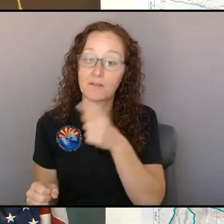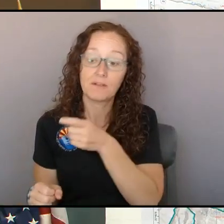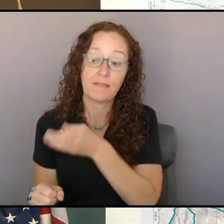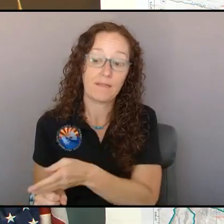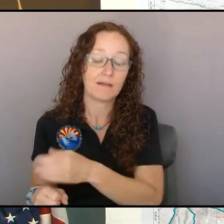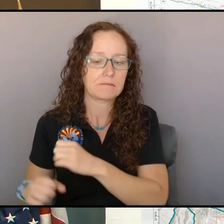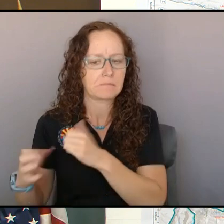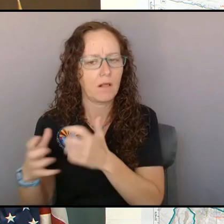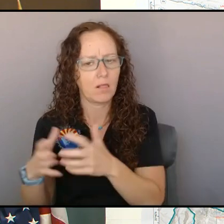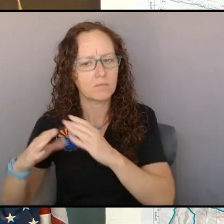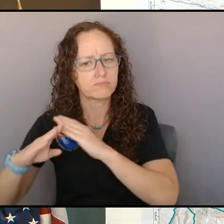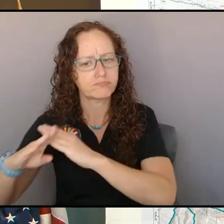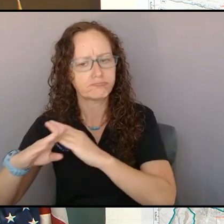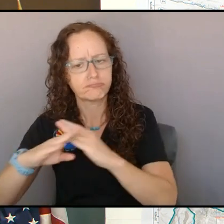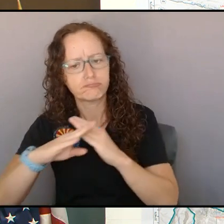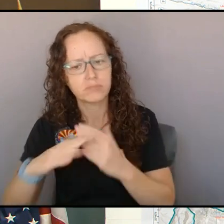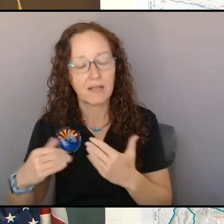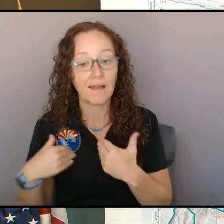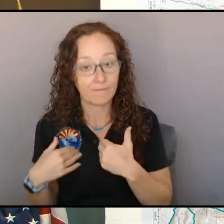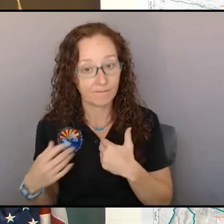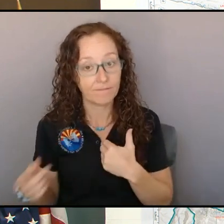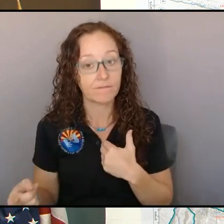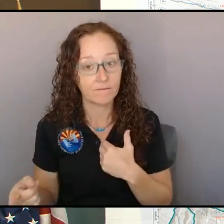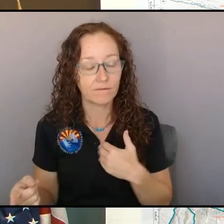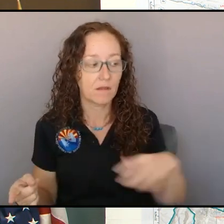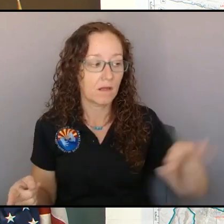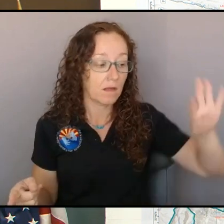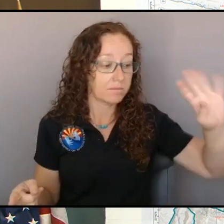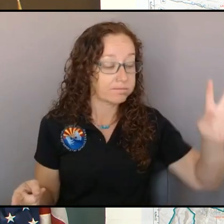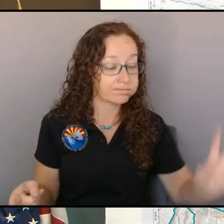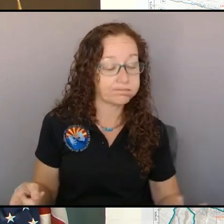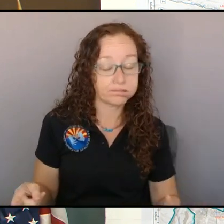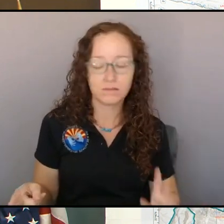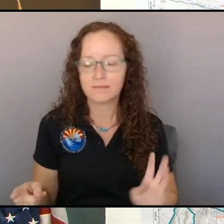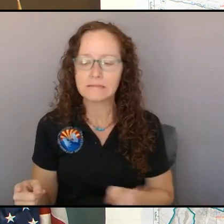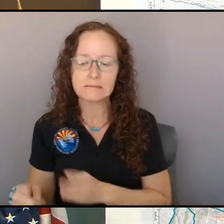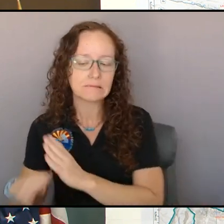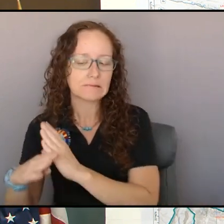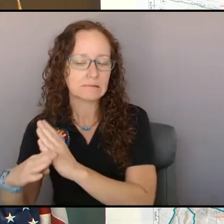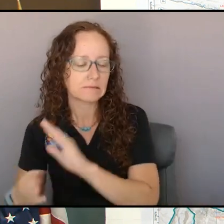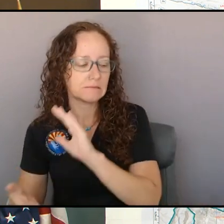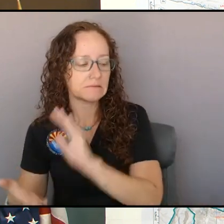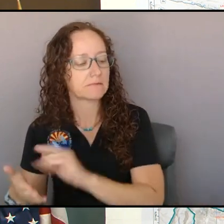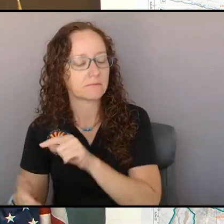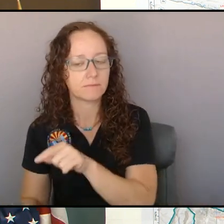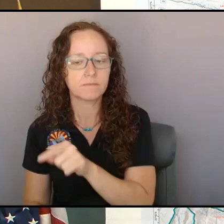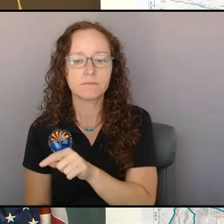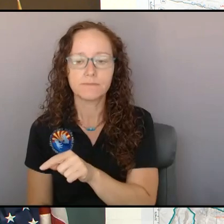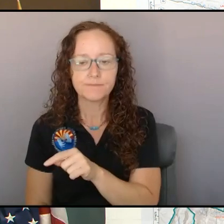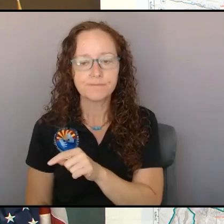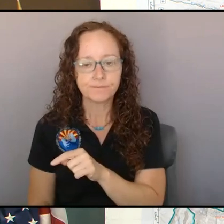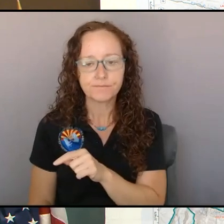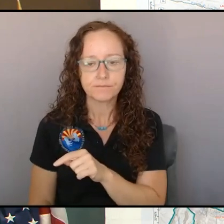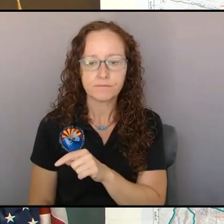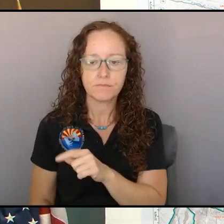influences that are over here. So they're going to want to try to go a little bit this way, have a little bit more of a